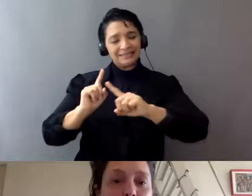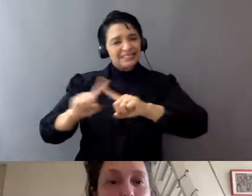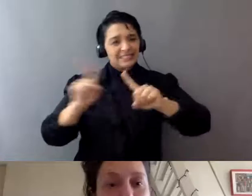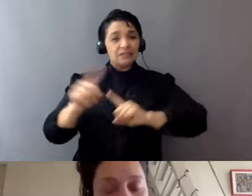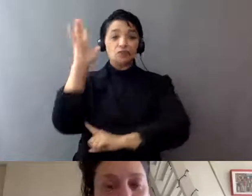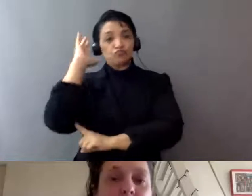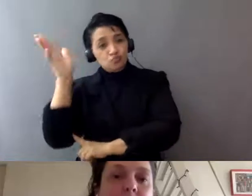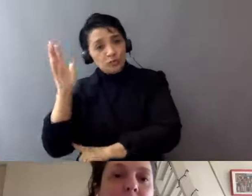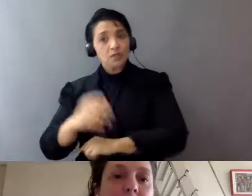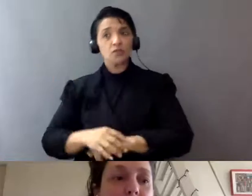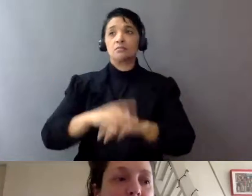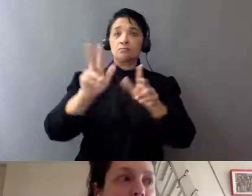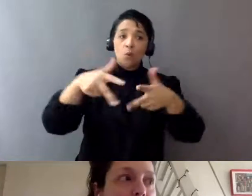more webinars on this.